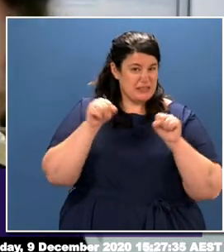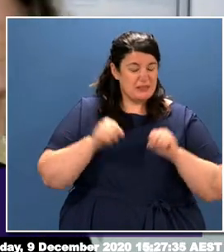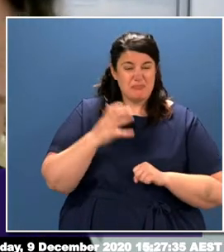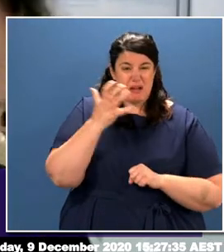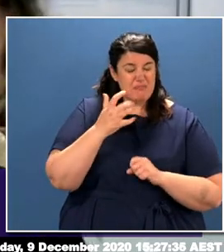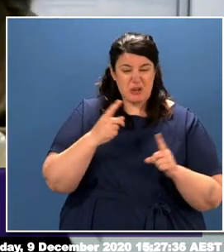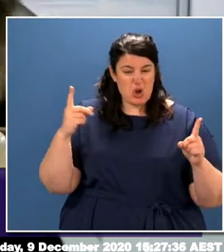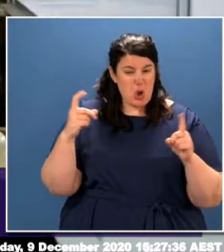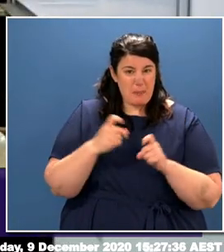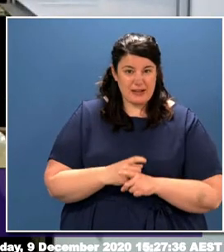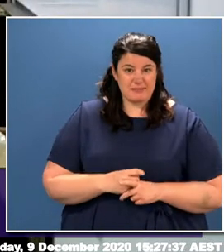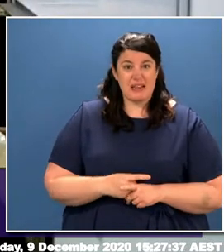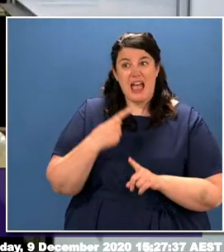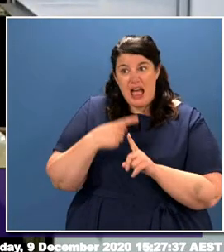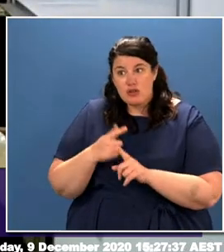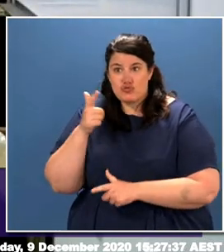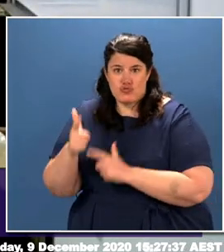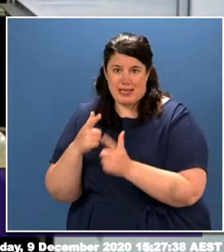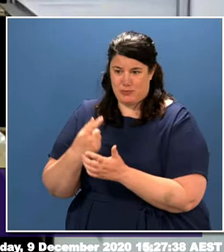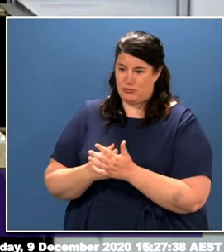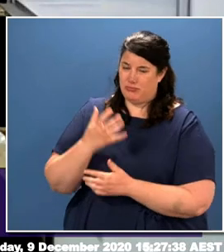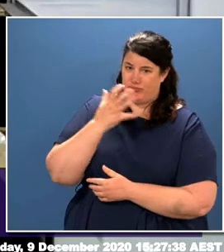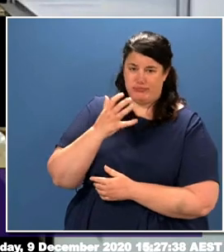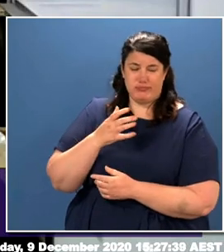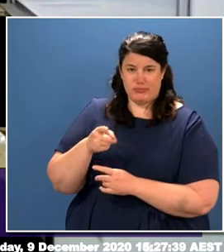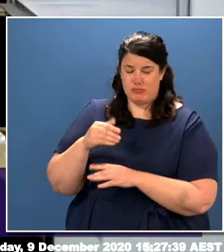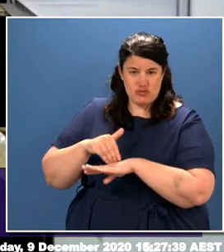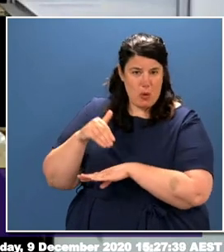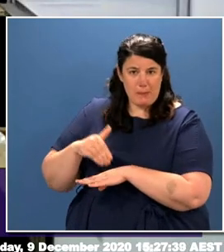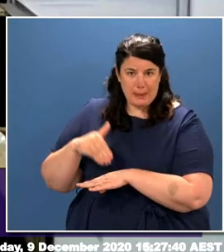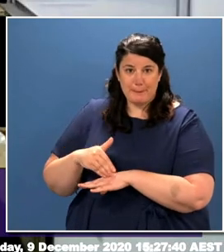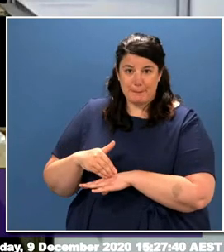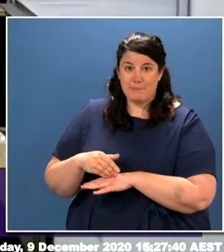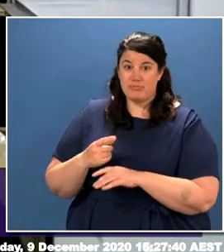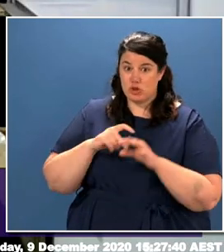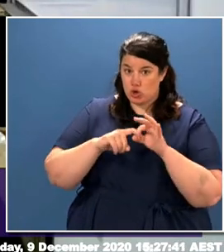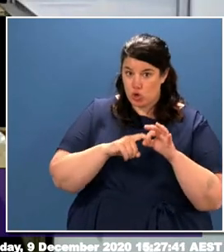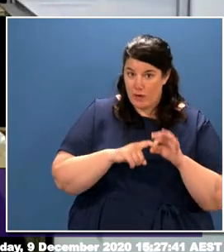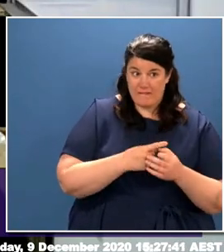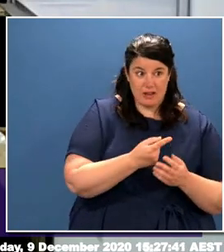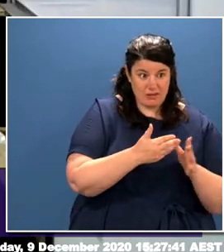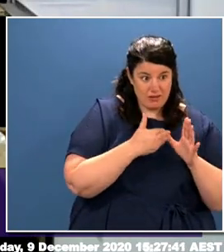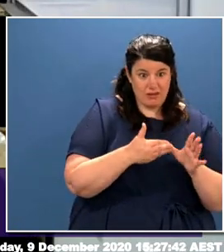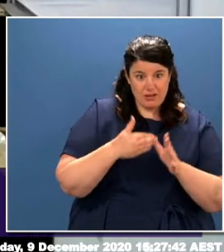And transport is a significant issue and it has come up in the survey respondents and it also came up in their own individual stories